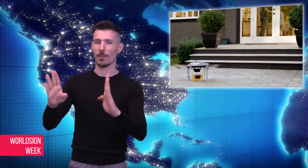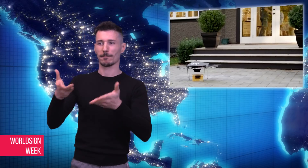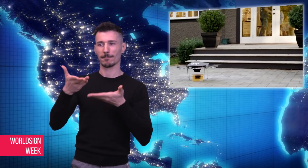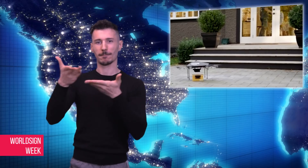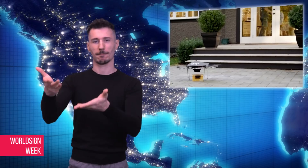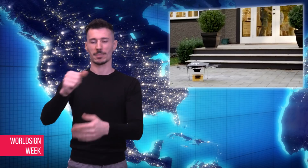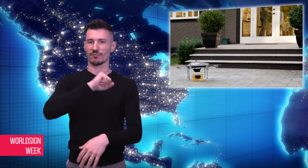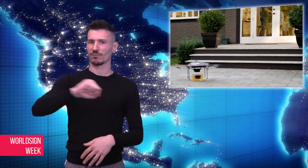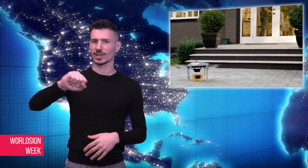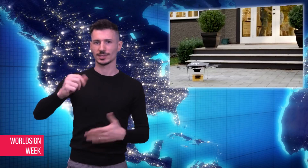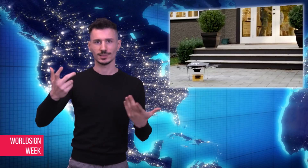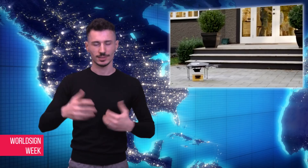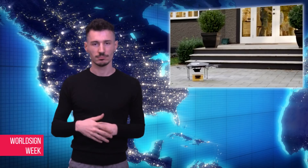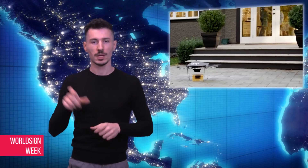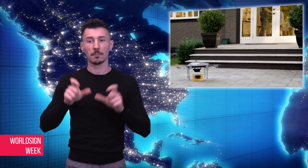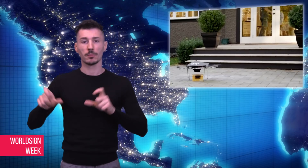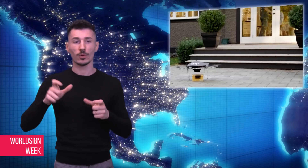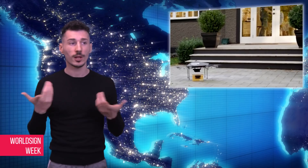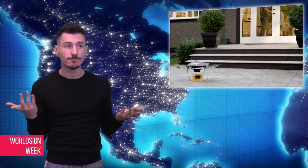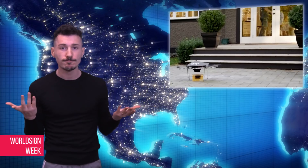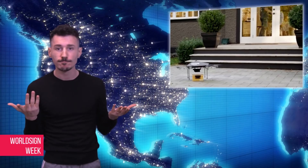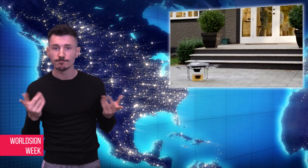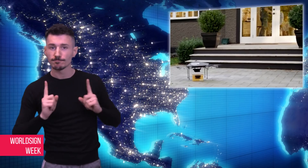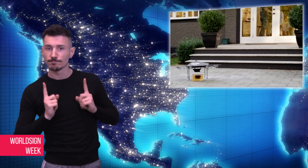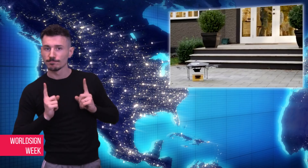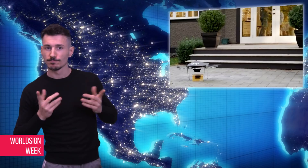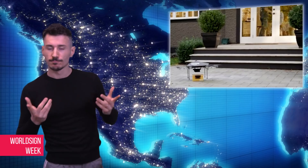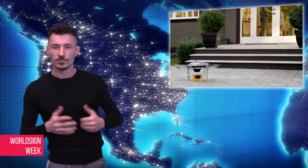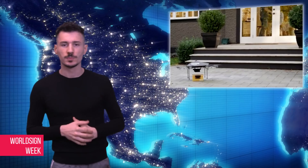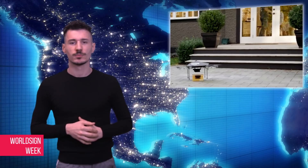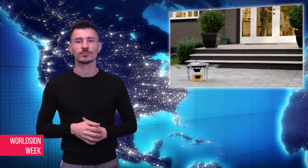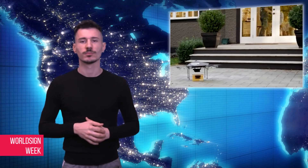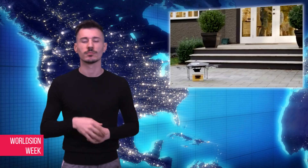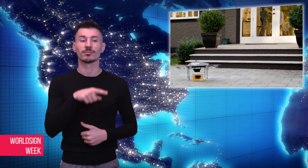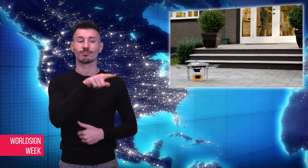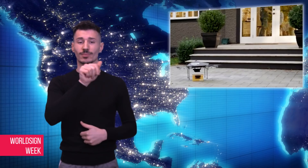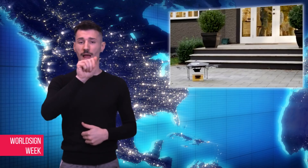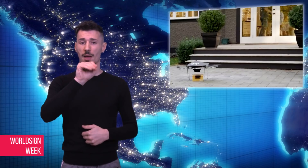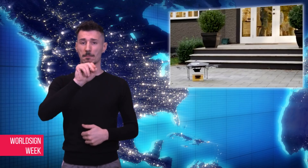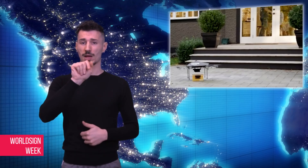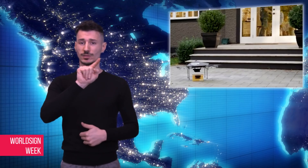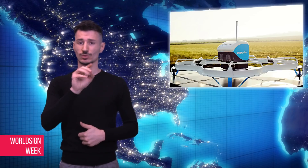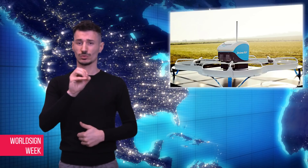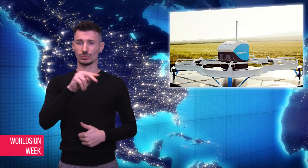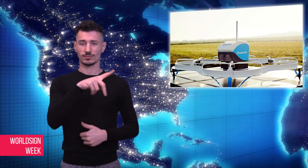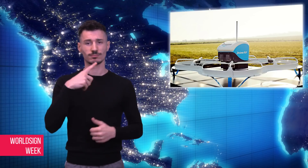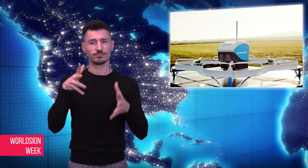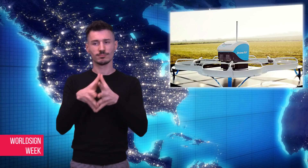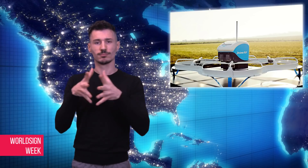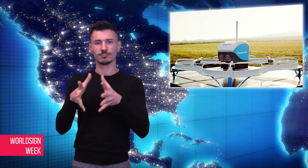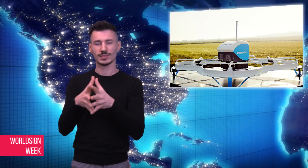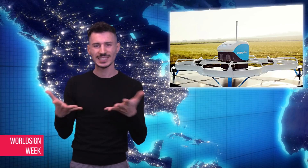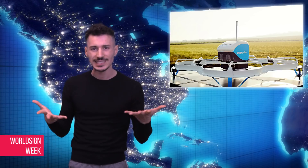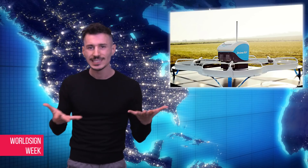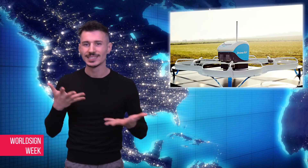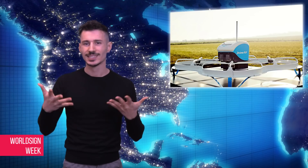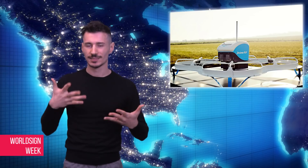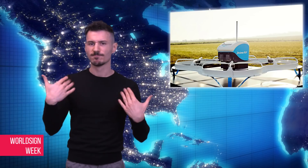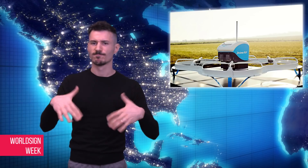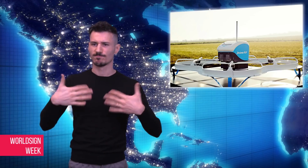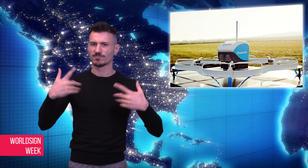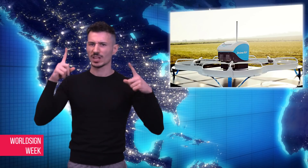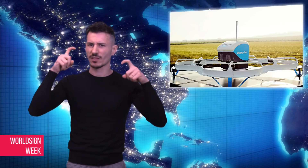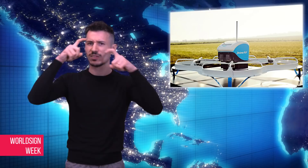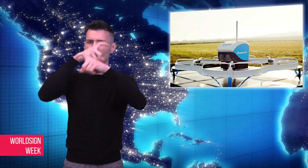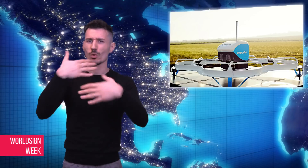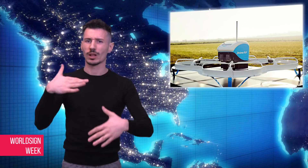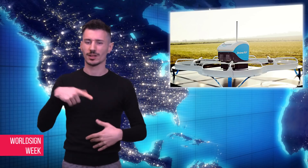but faces challenges dealing with regulatory and safety